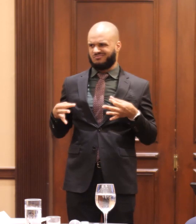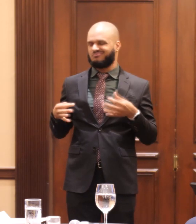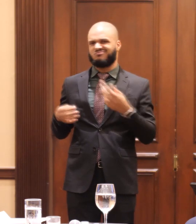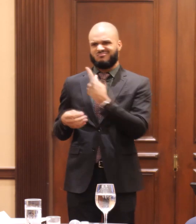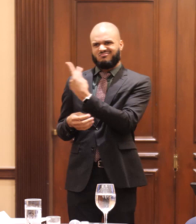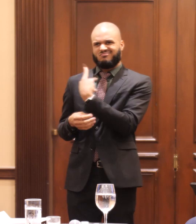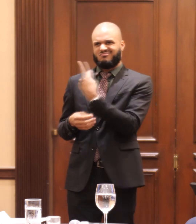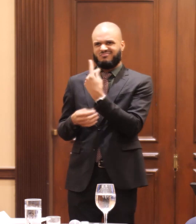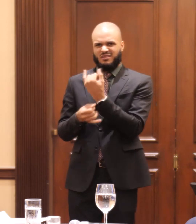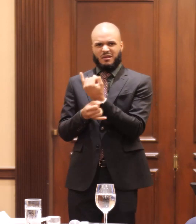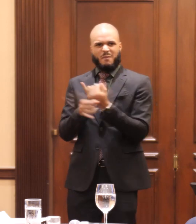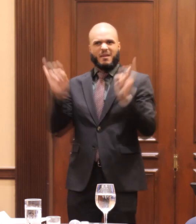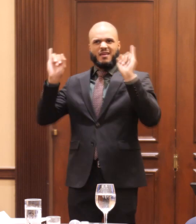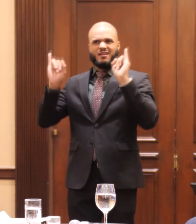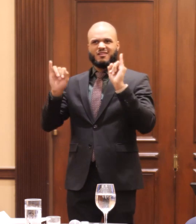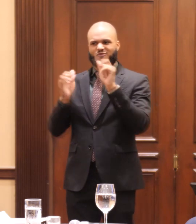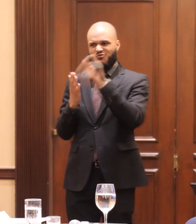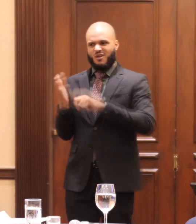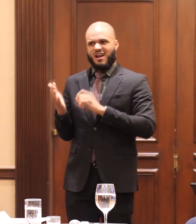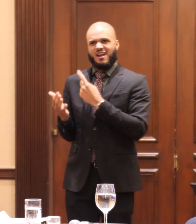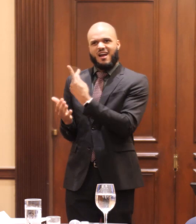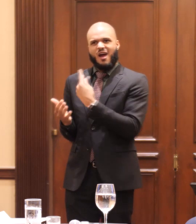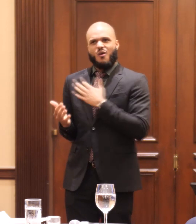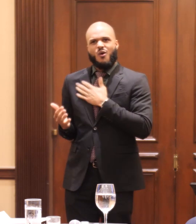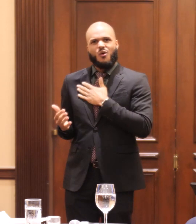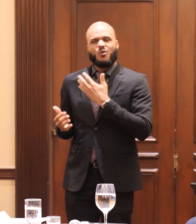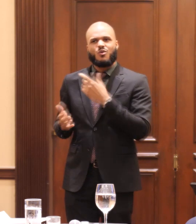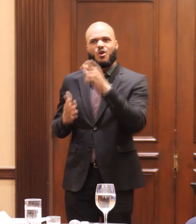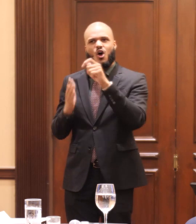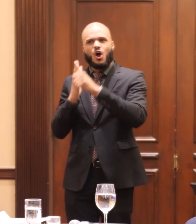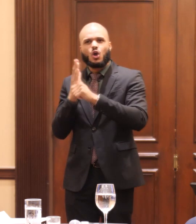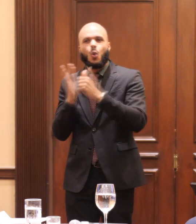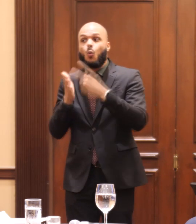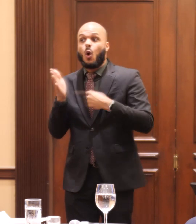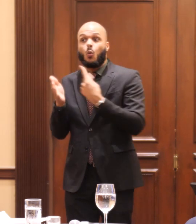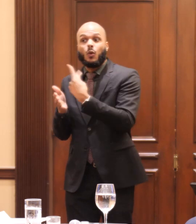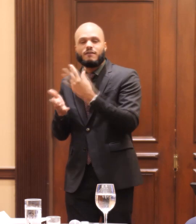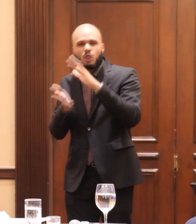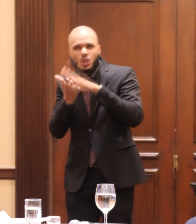our own and write an article that says what we learned in all this research and what we think